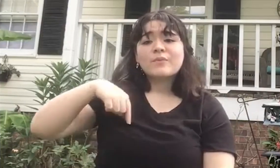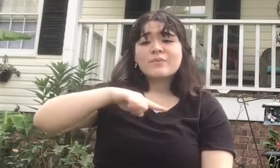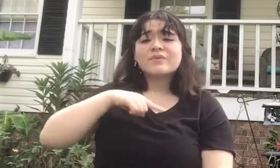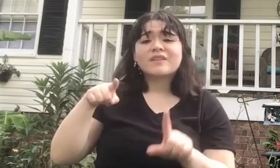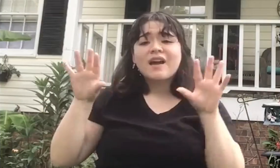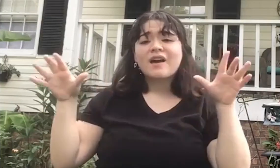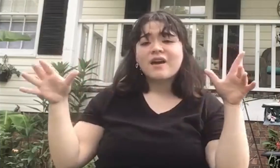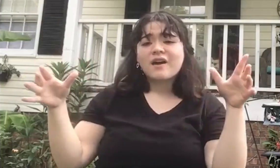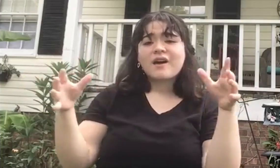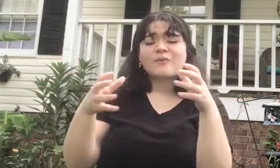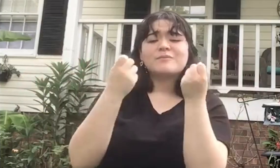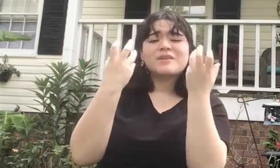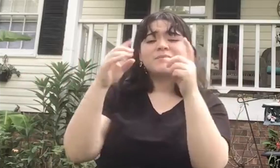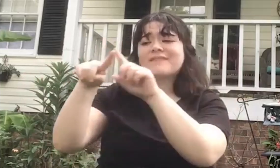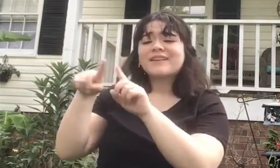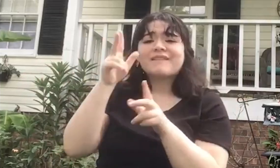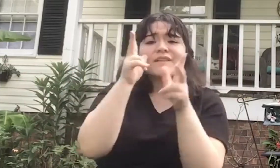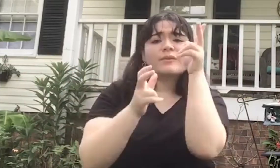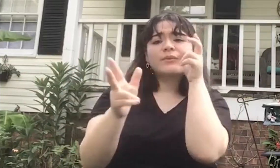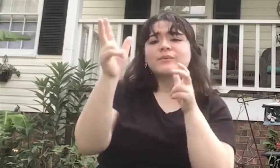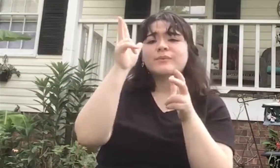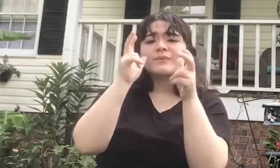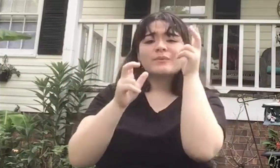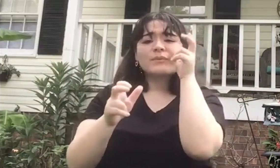We're all in this together, I've heard so many times.